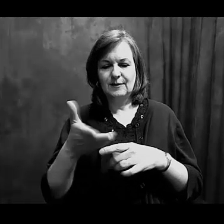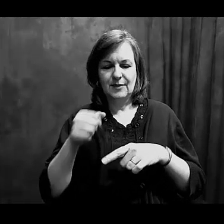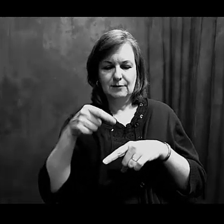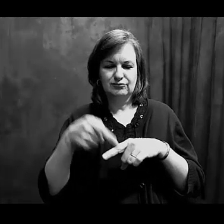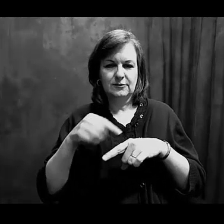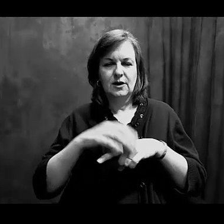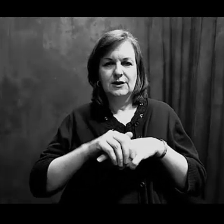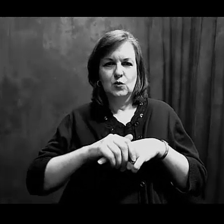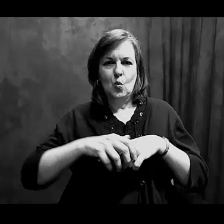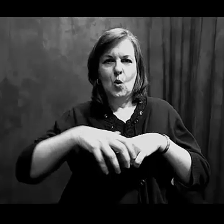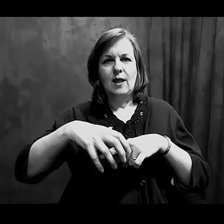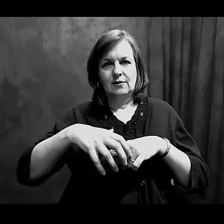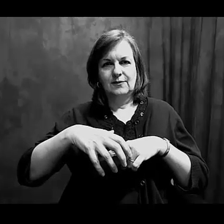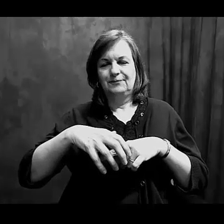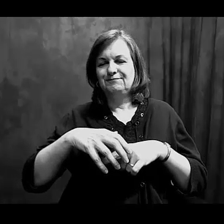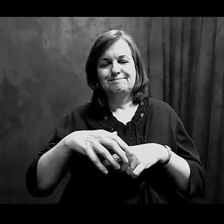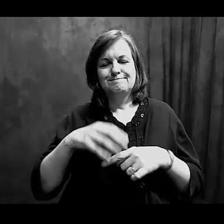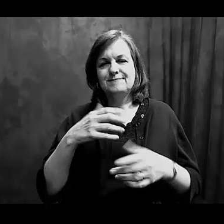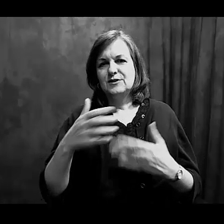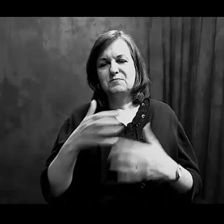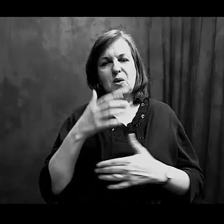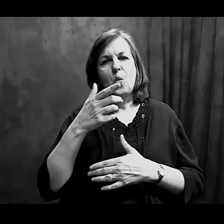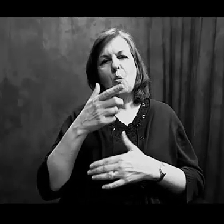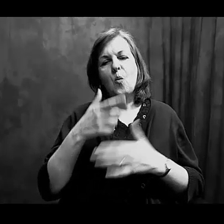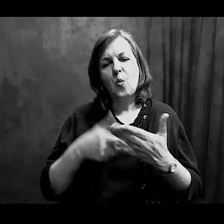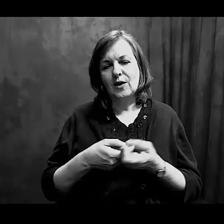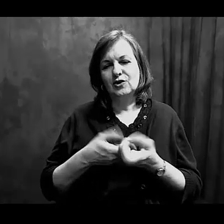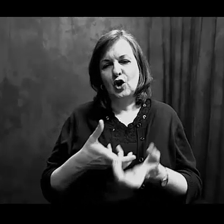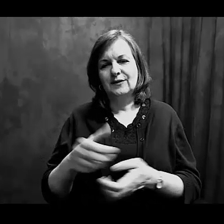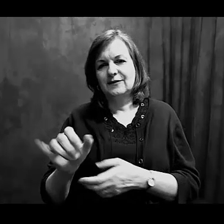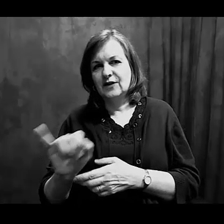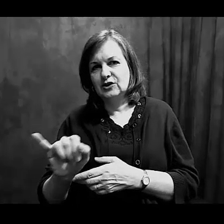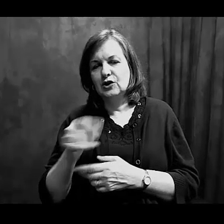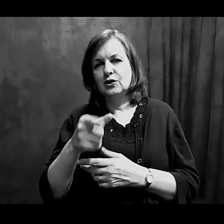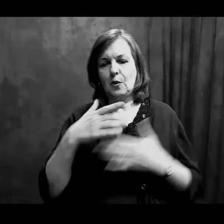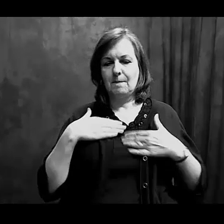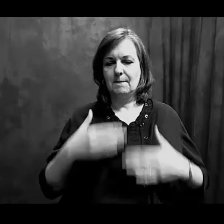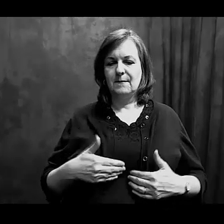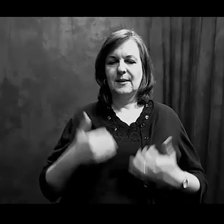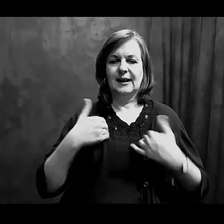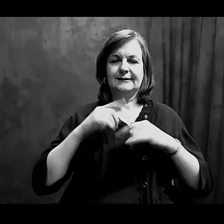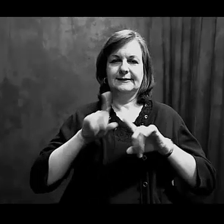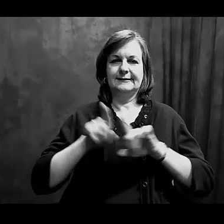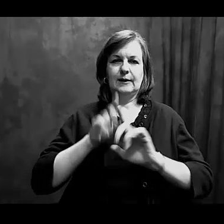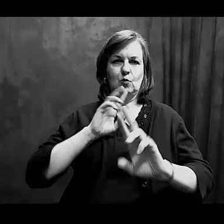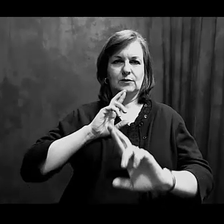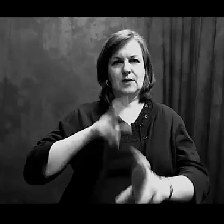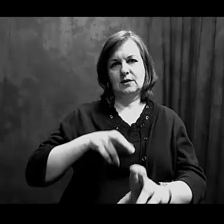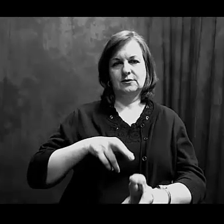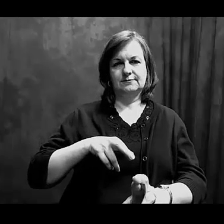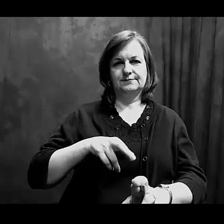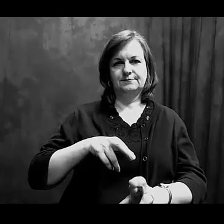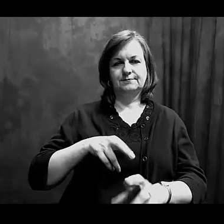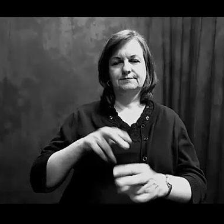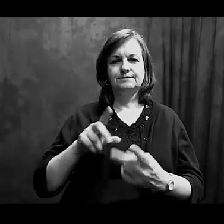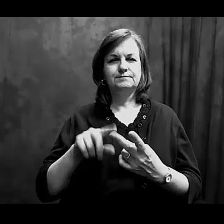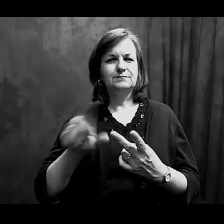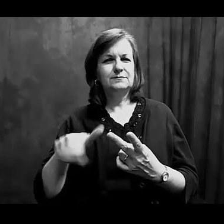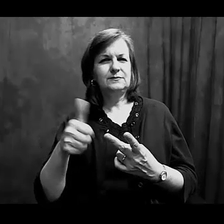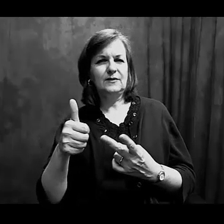these are innate immunity it doesn't matter what your exposed to you have the same response